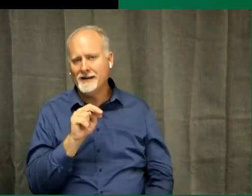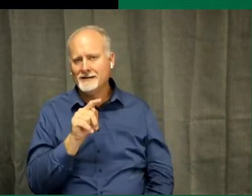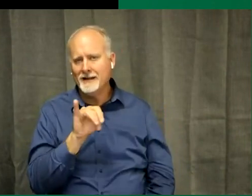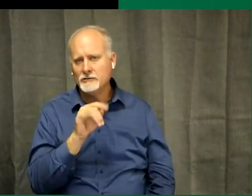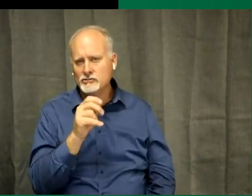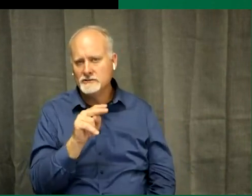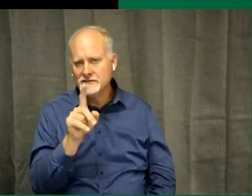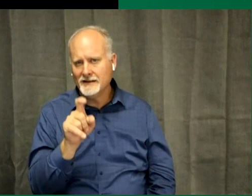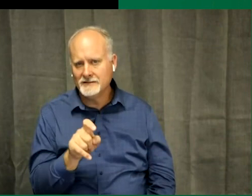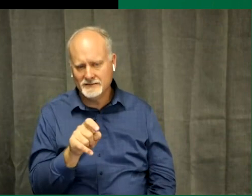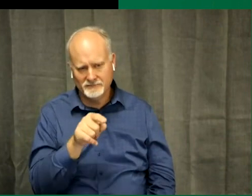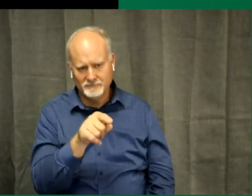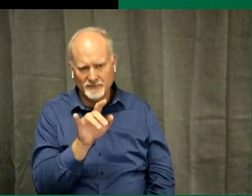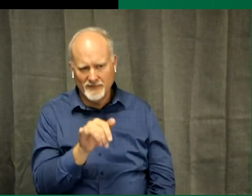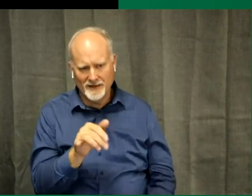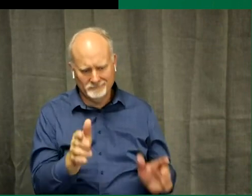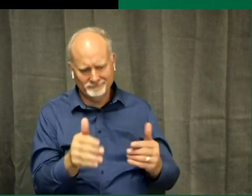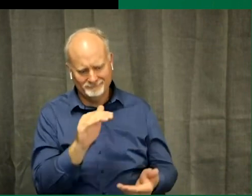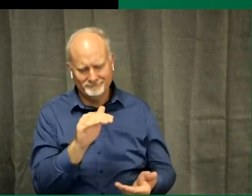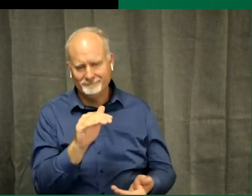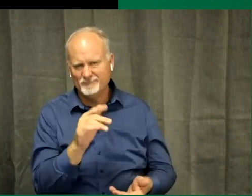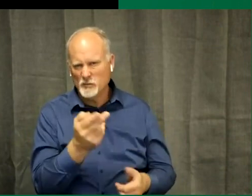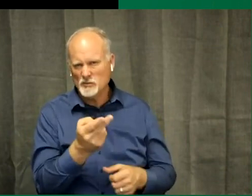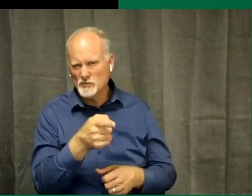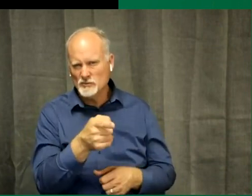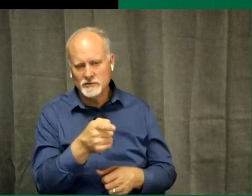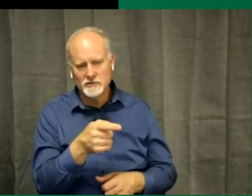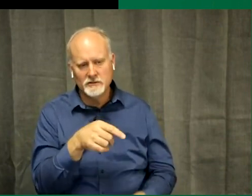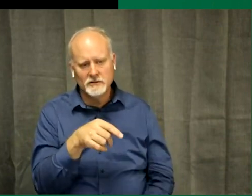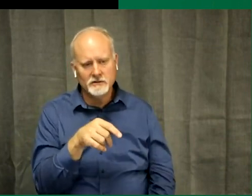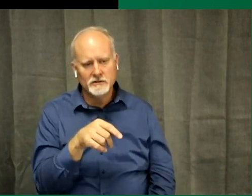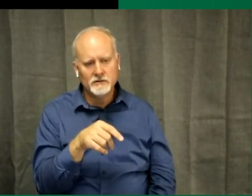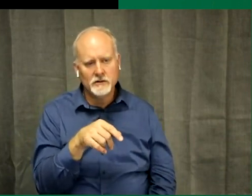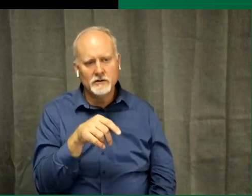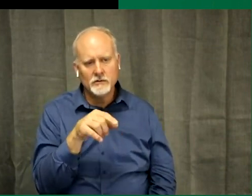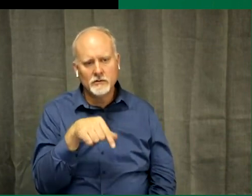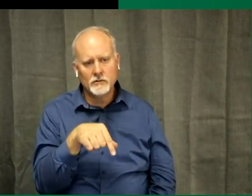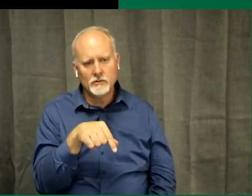this is the little unit that we use it's a quadell sophia antigen it results in about